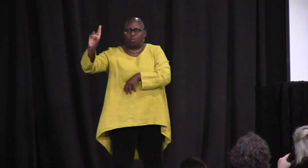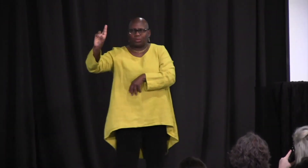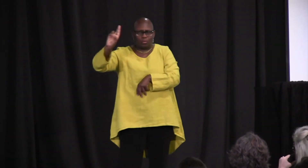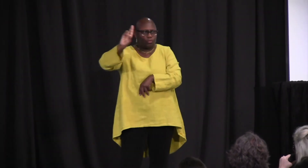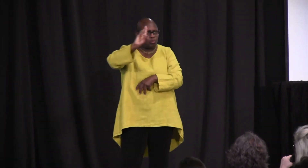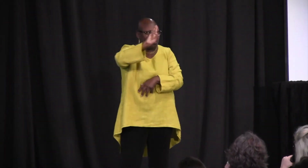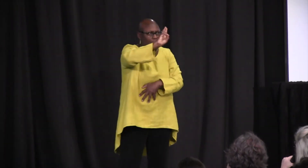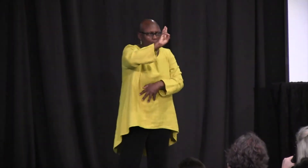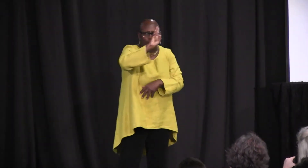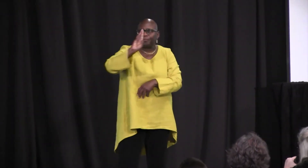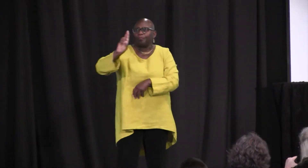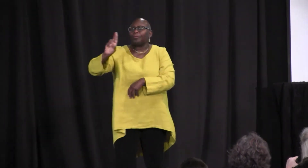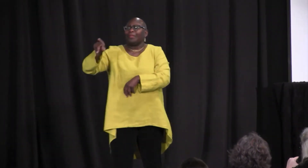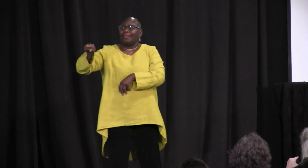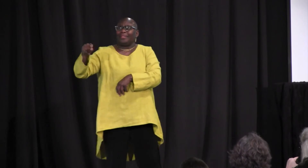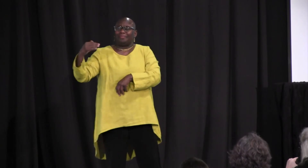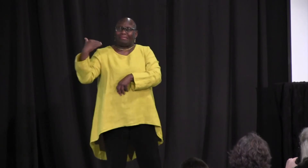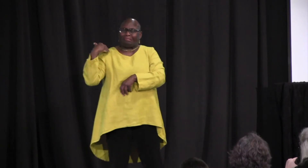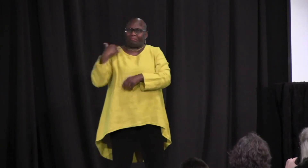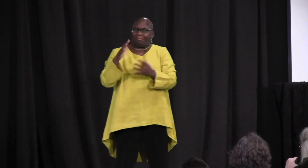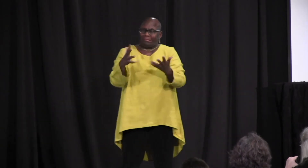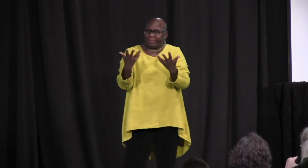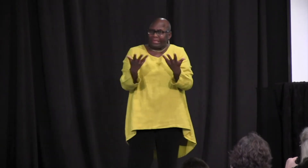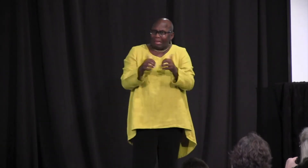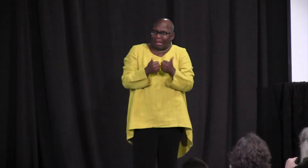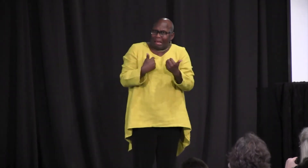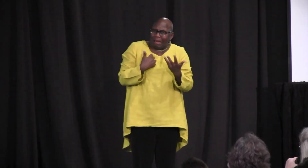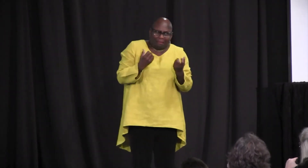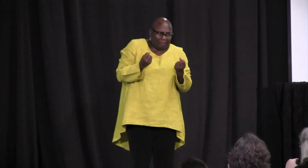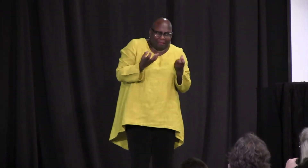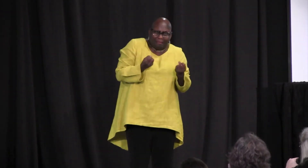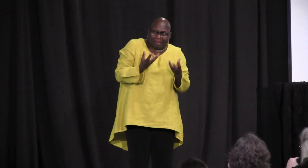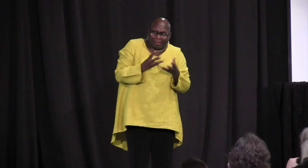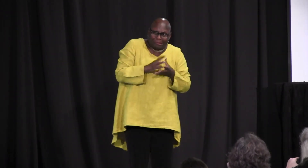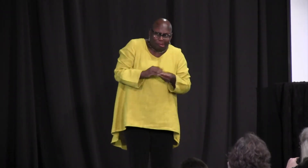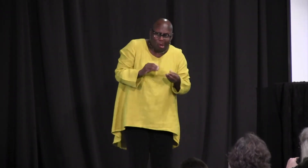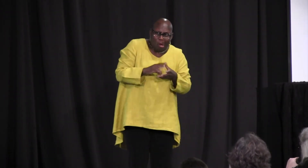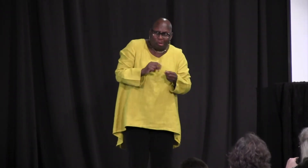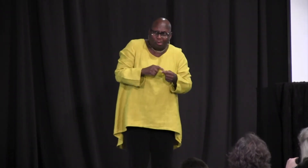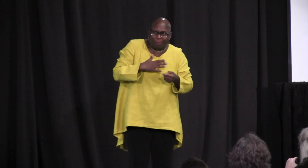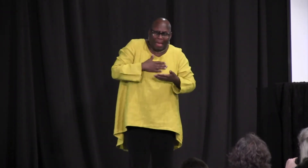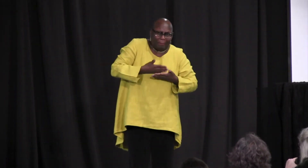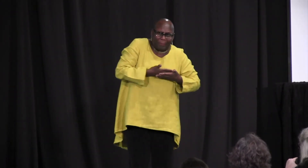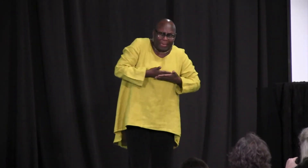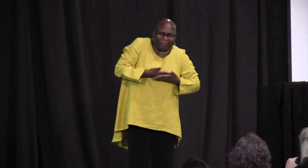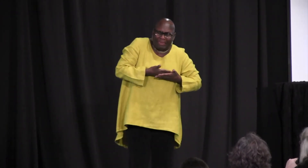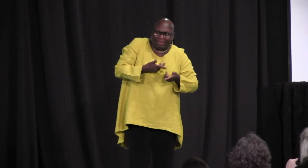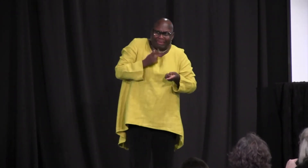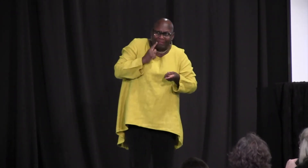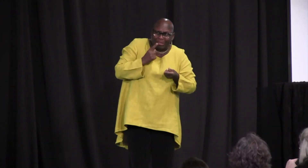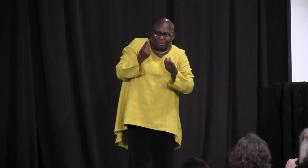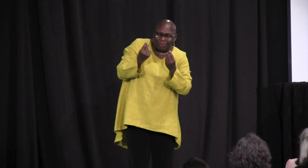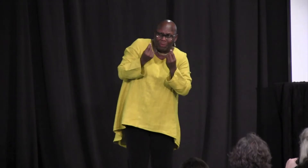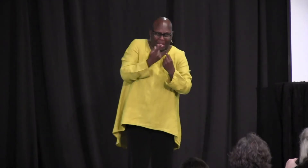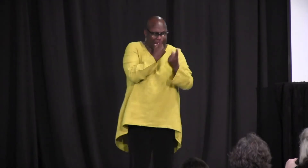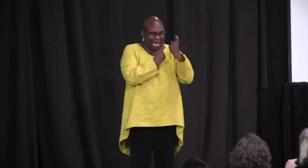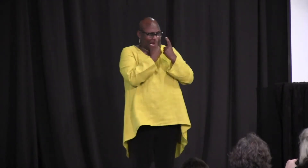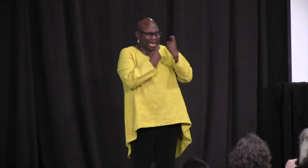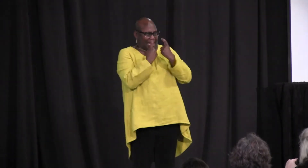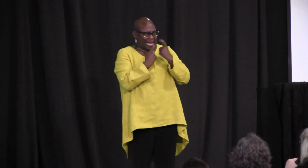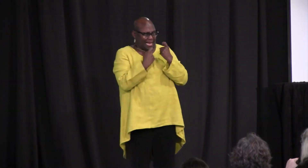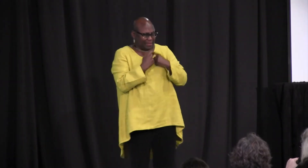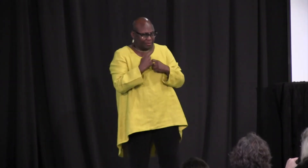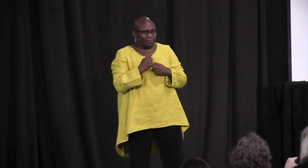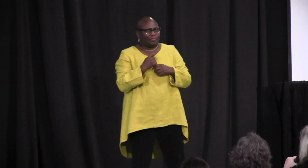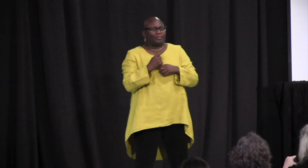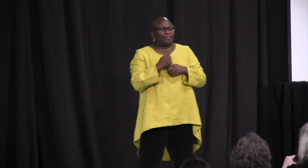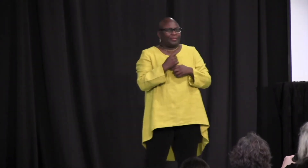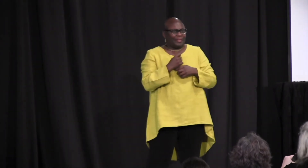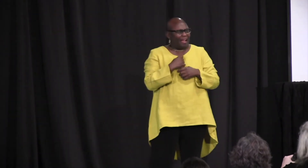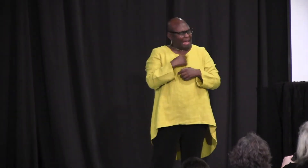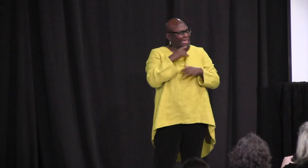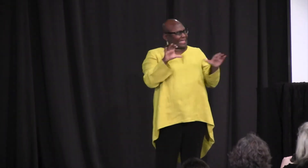My grandson is deaf. He's Rosa Lee's firstborn.